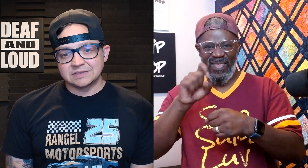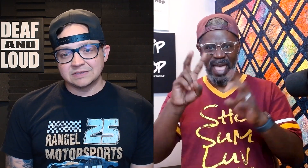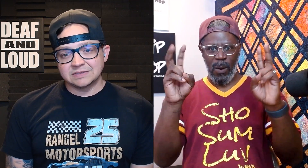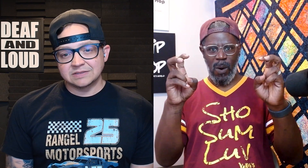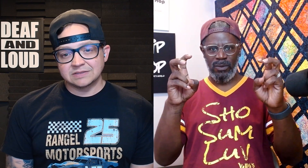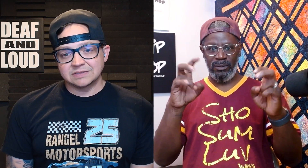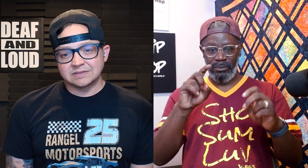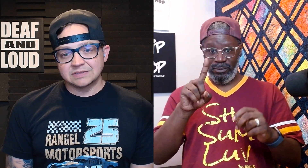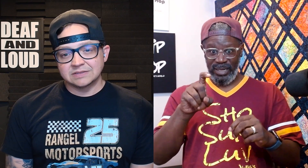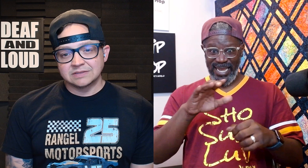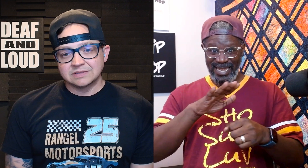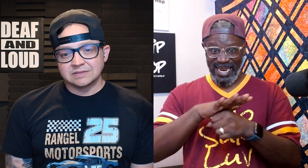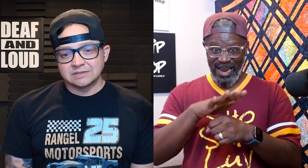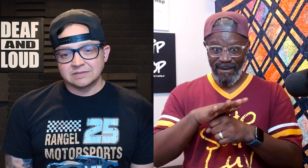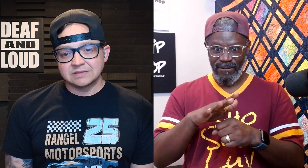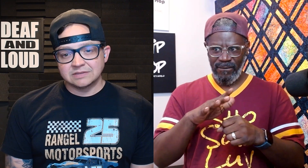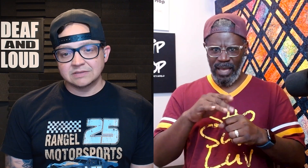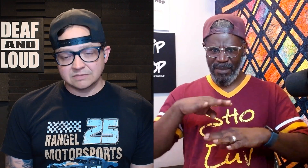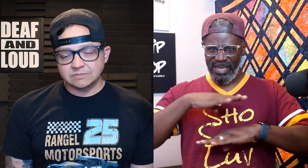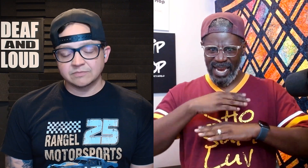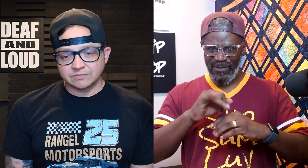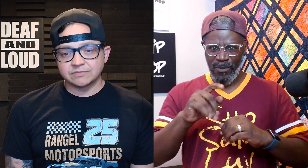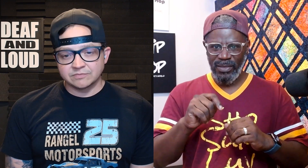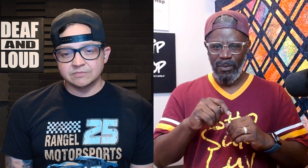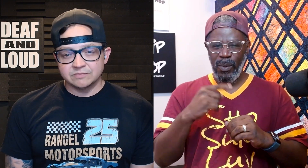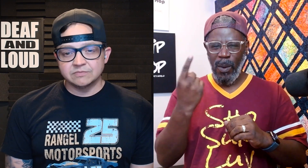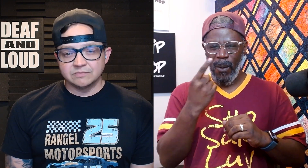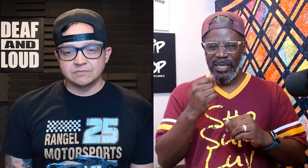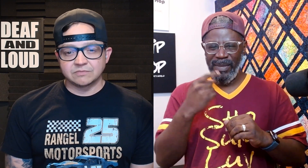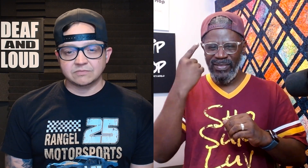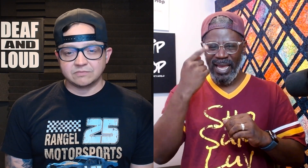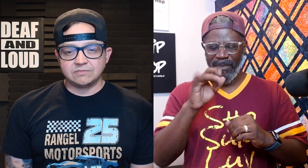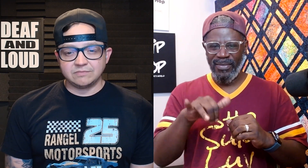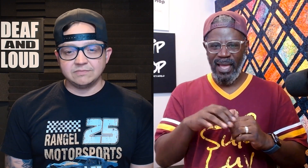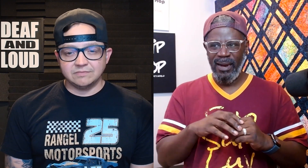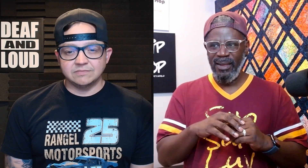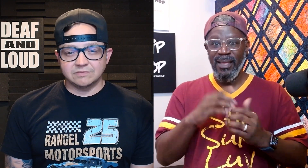That quote: Is it enough? Am I satisfied with it? We will always be thinking about that.